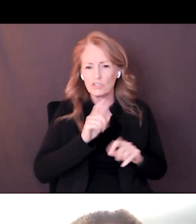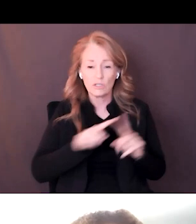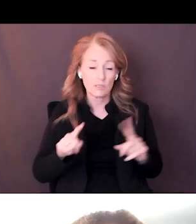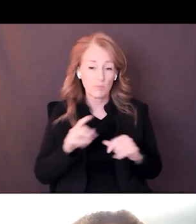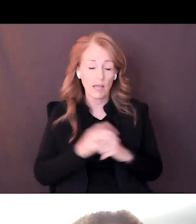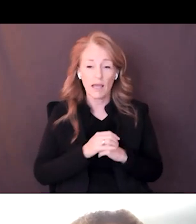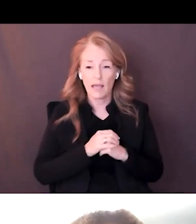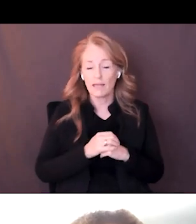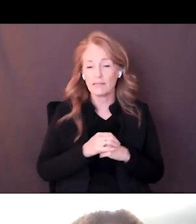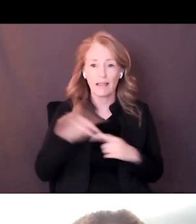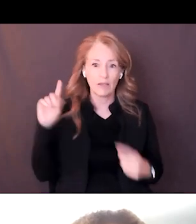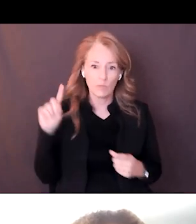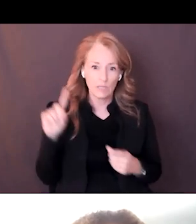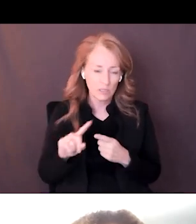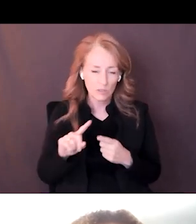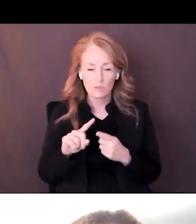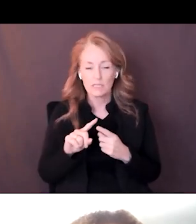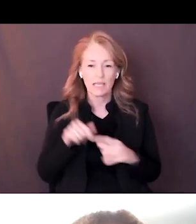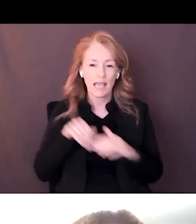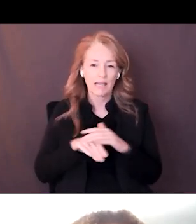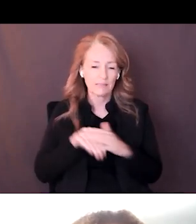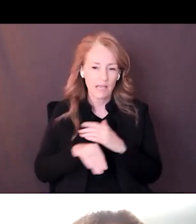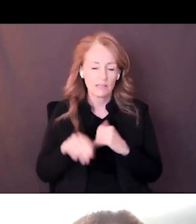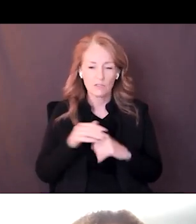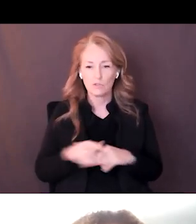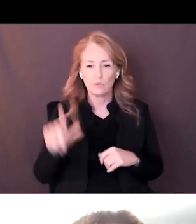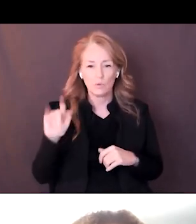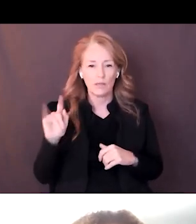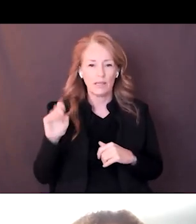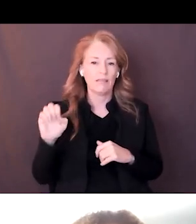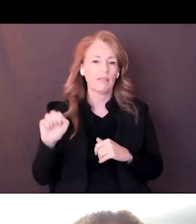ACCESS TO LETHAL MEANS IS IMPORTANT WHETHER YOU ARE TALKING ABOUT